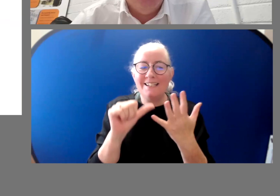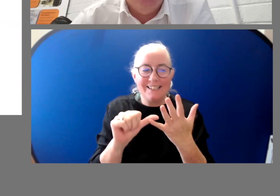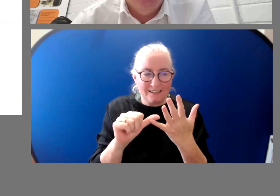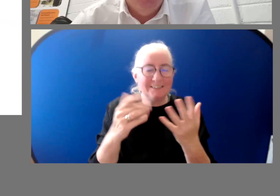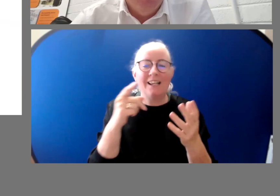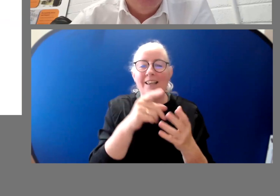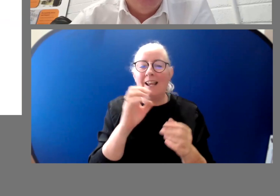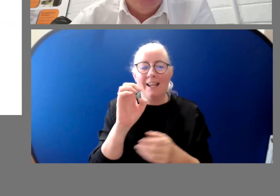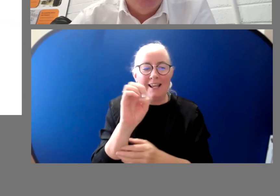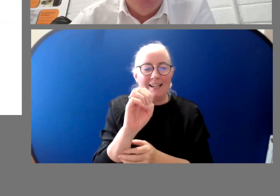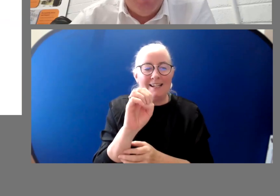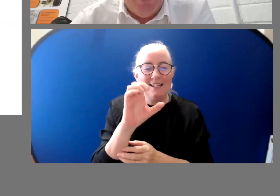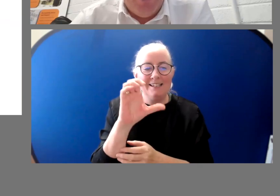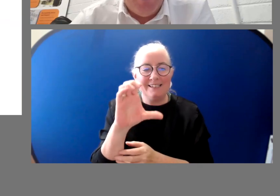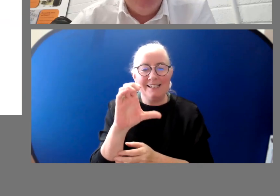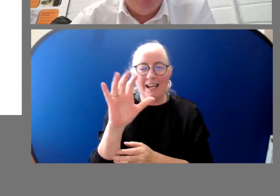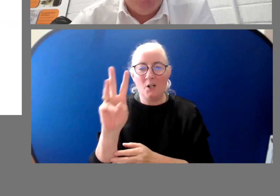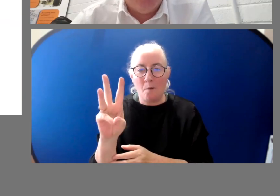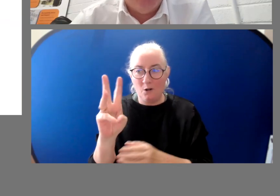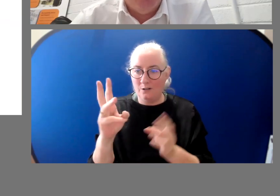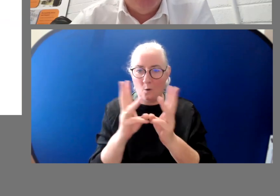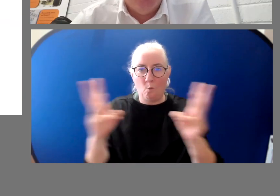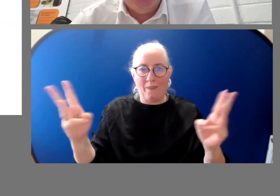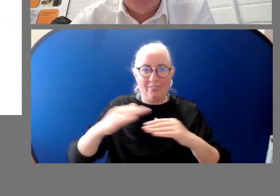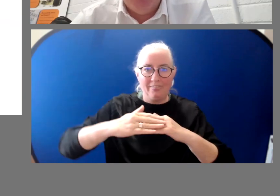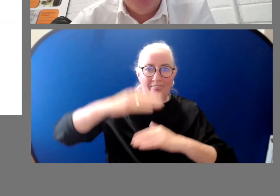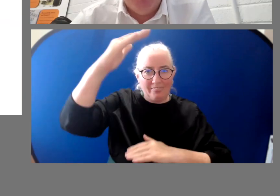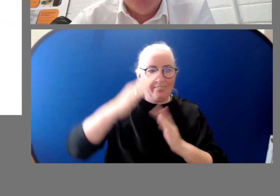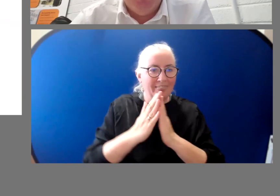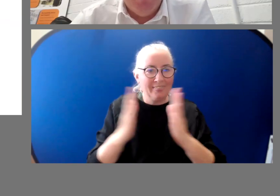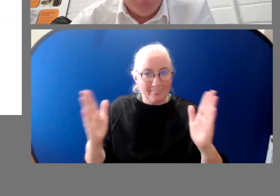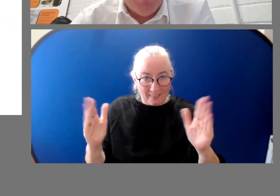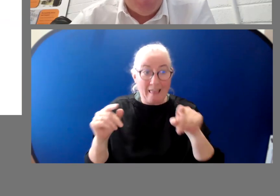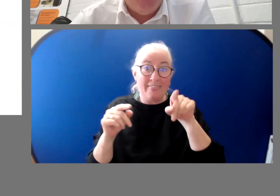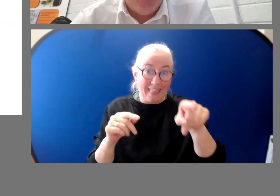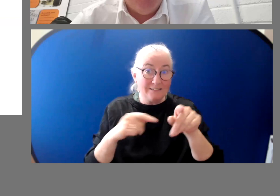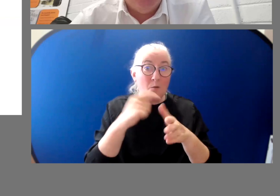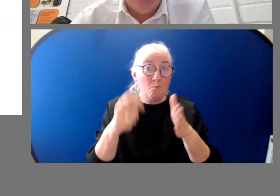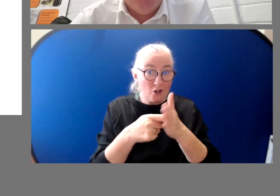edges so I suppose look again lots of projects where this can become an issue um measuring the